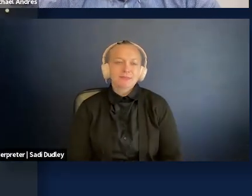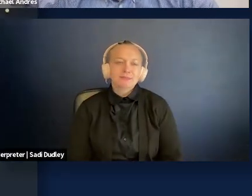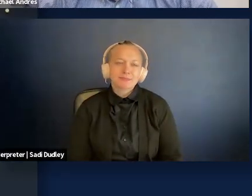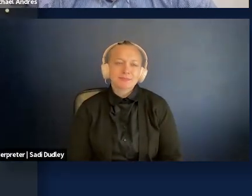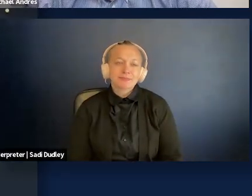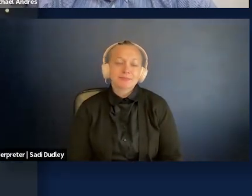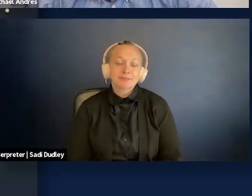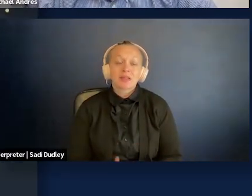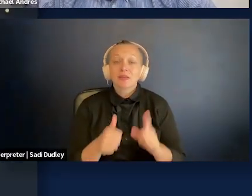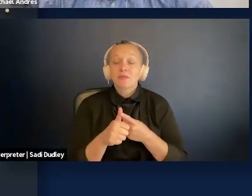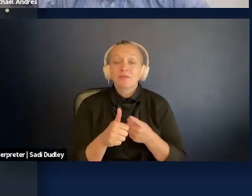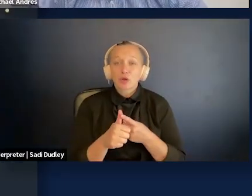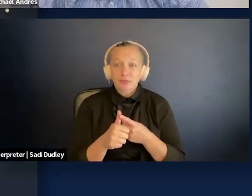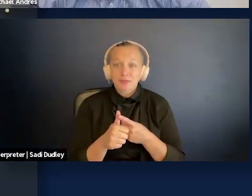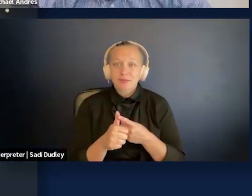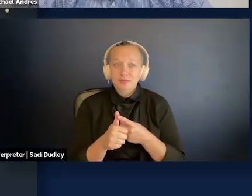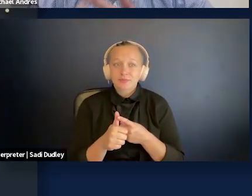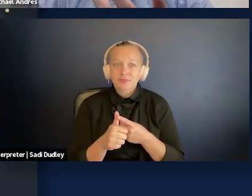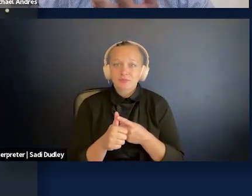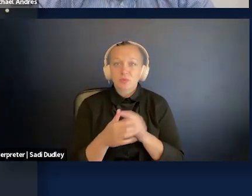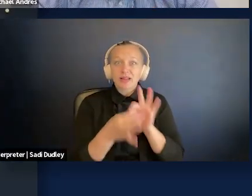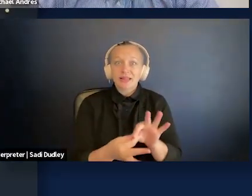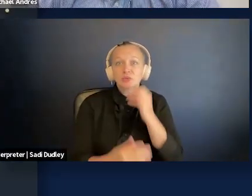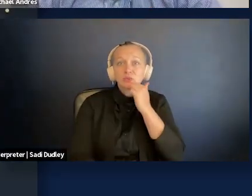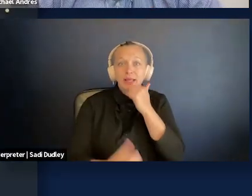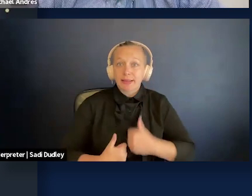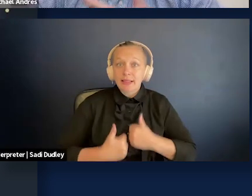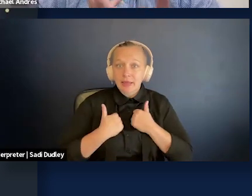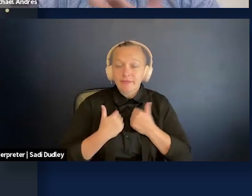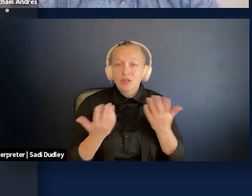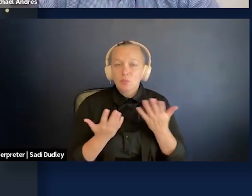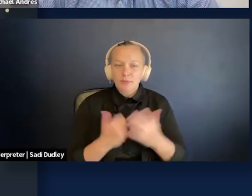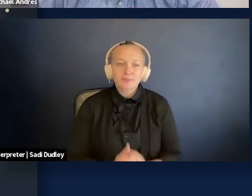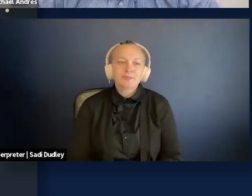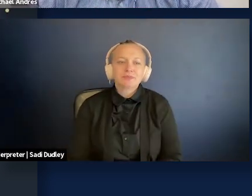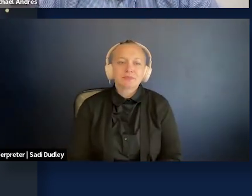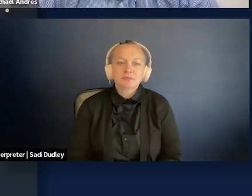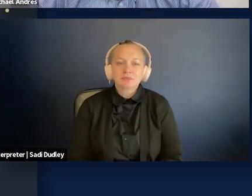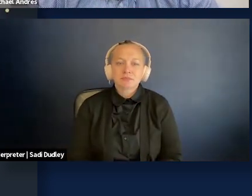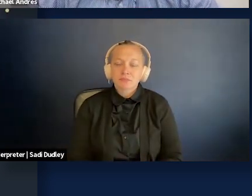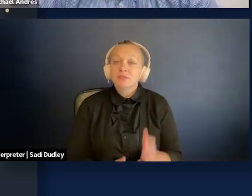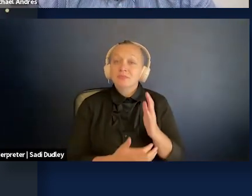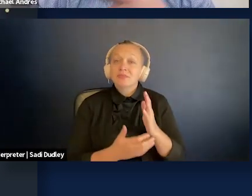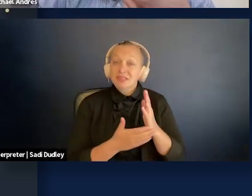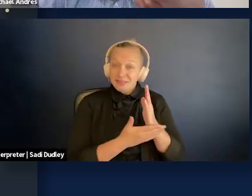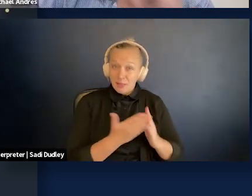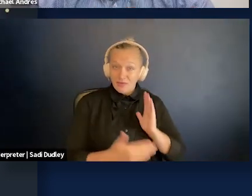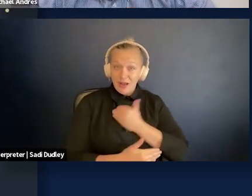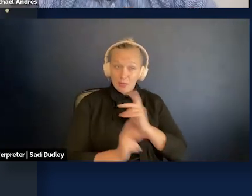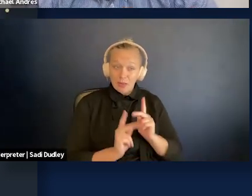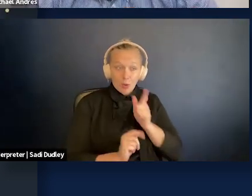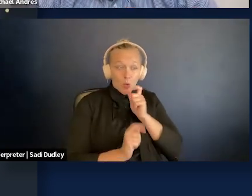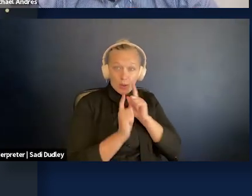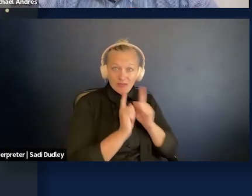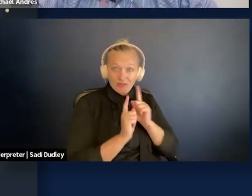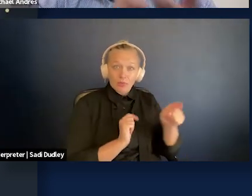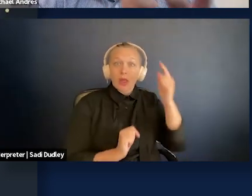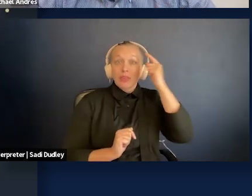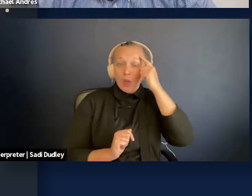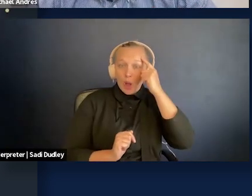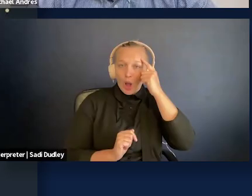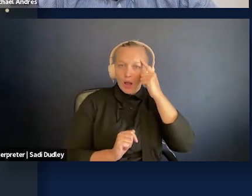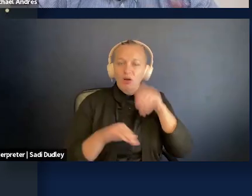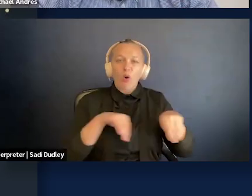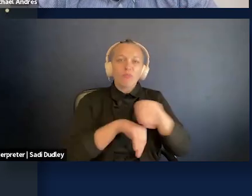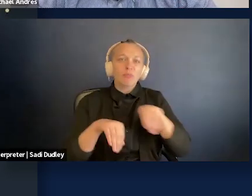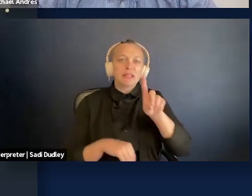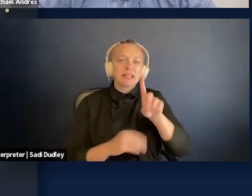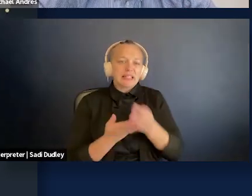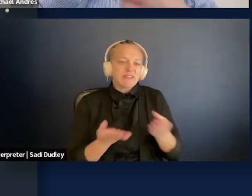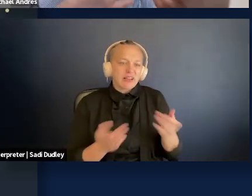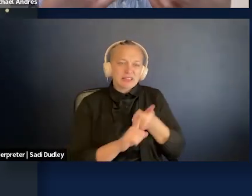So first, um, in regards to aspects of daily living, uh, additionally, or initially, uh, some of our interviewees initially thought of mobility devices as limiting, um, but when this person and their friends.